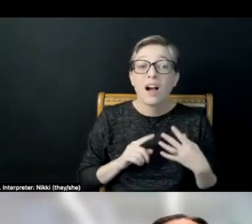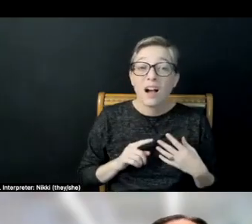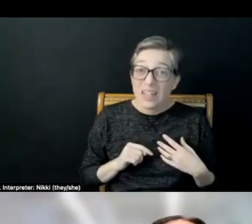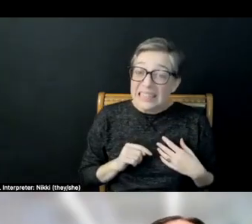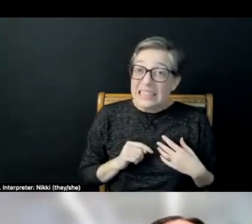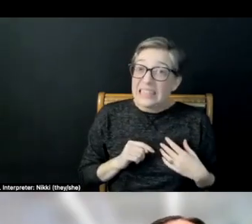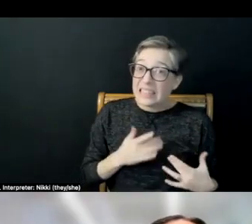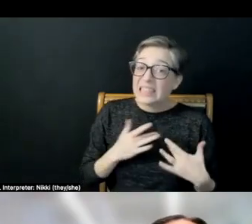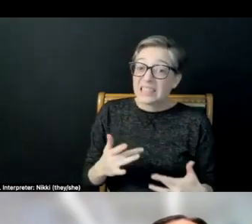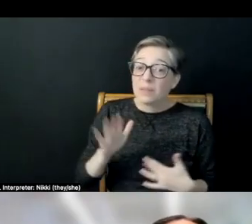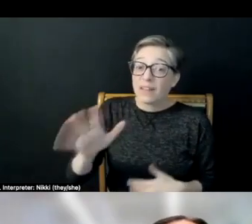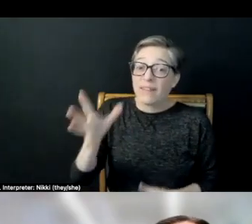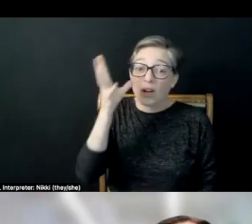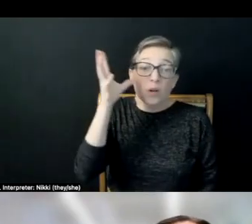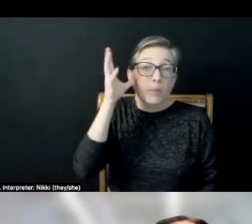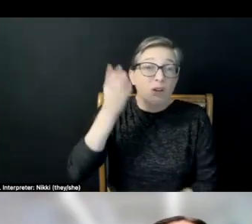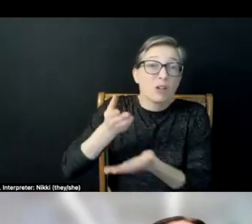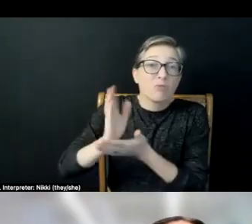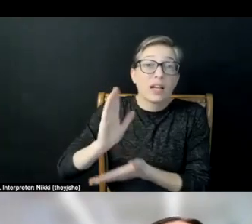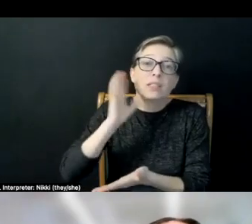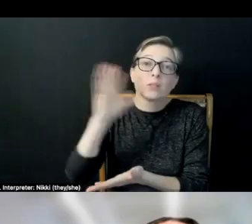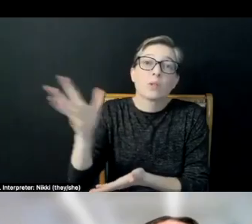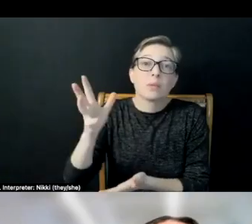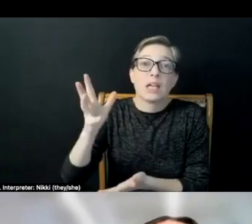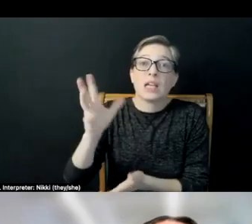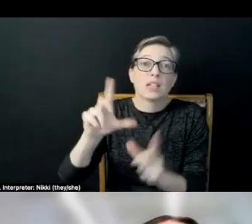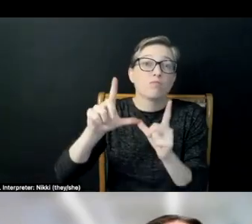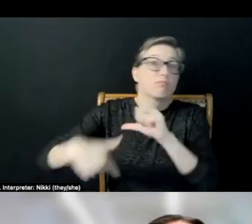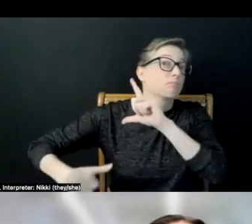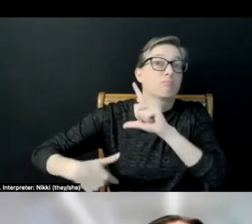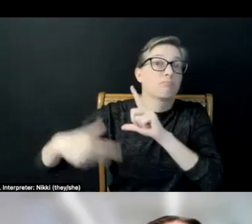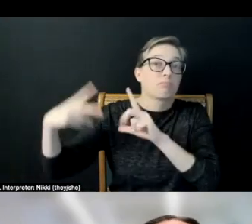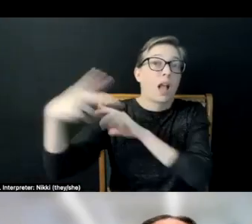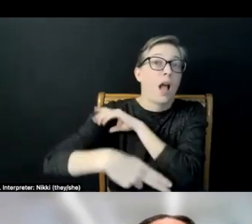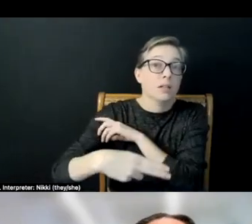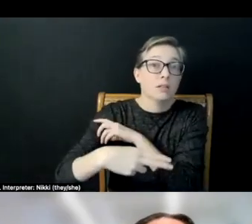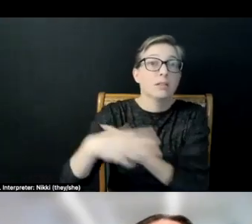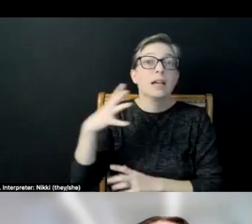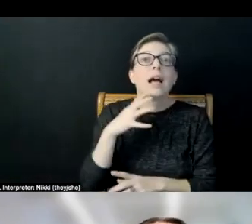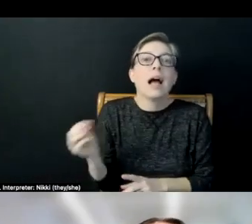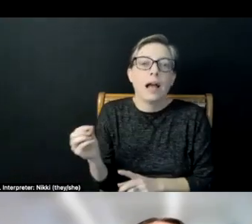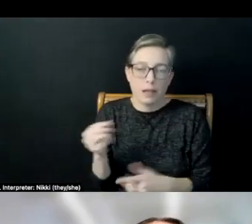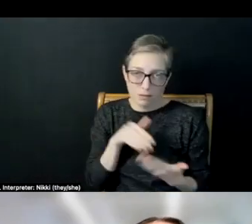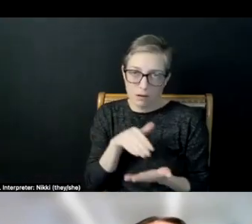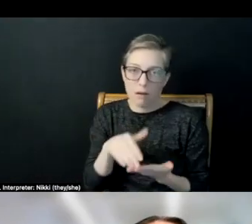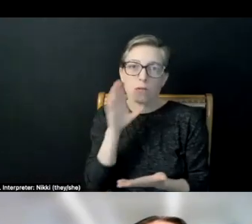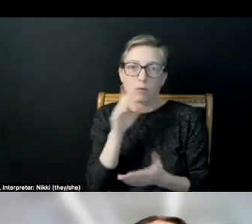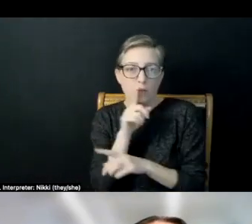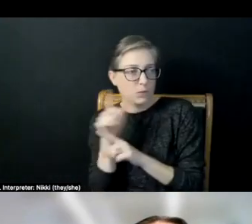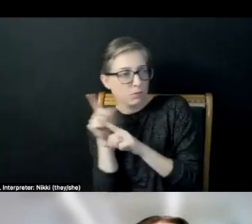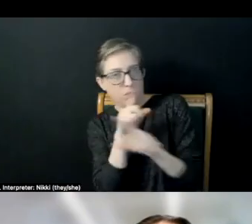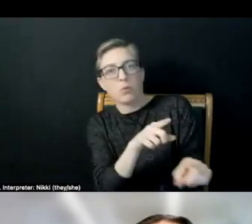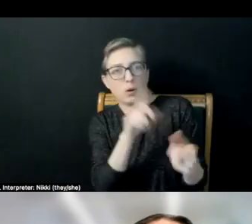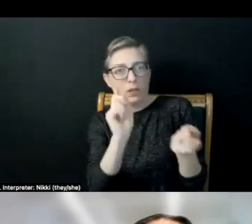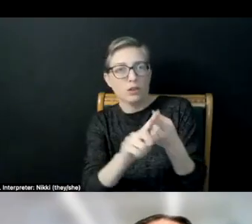and they are often reported to child welfare agencies in the absence of abuse or neglect.